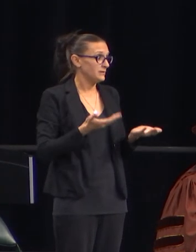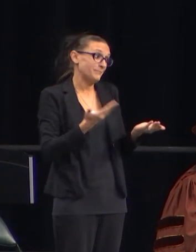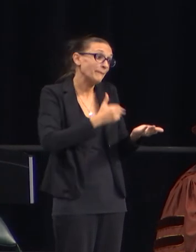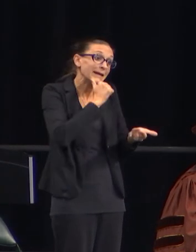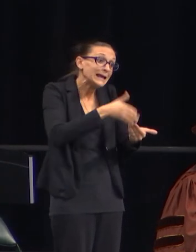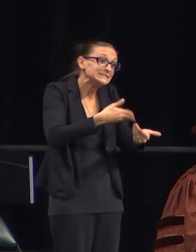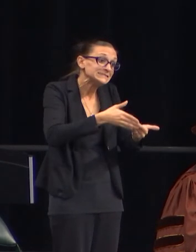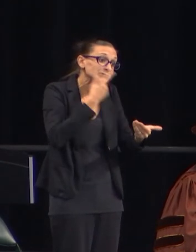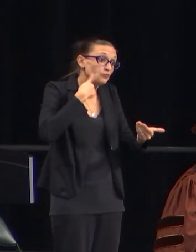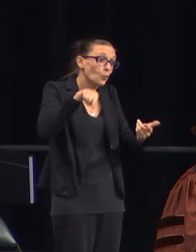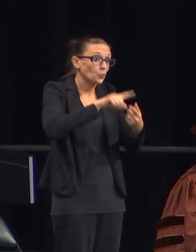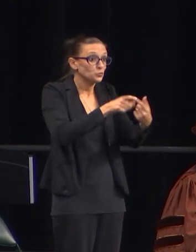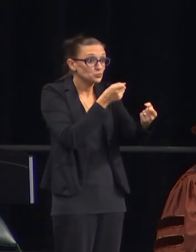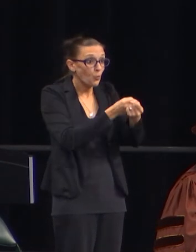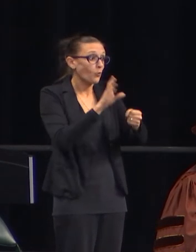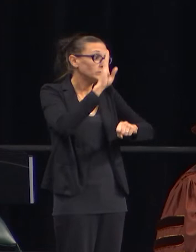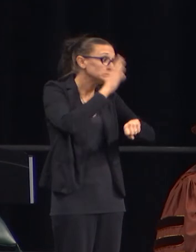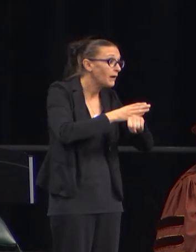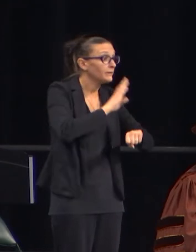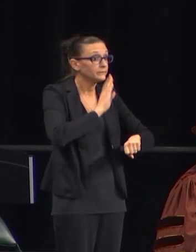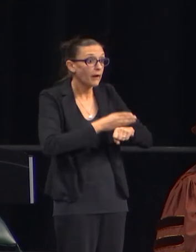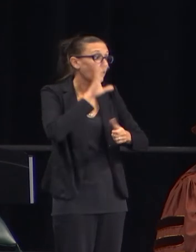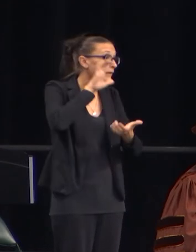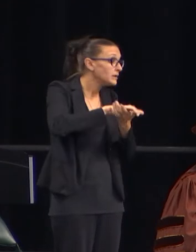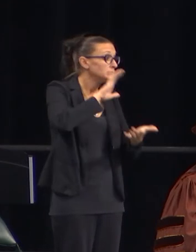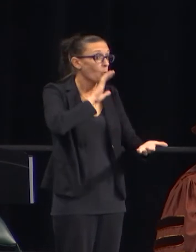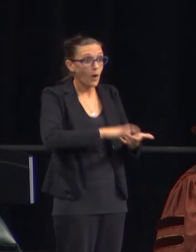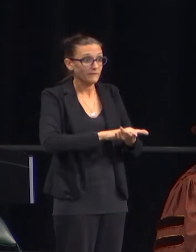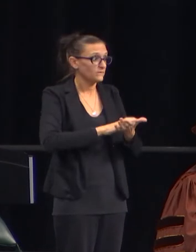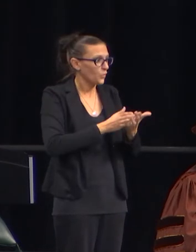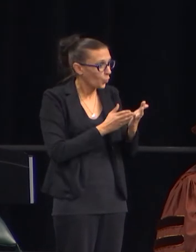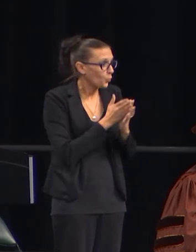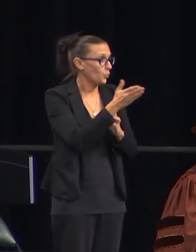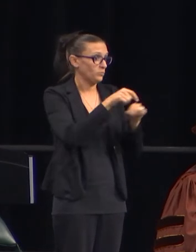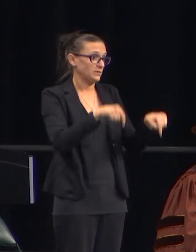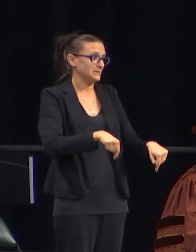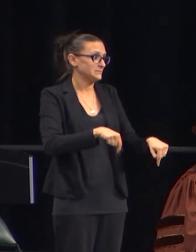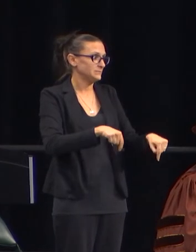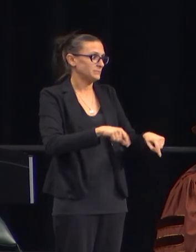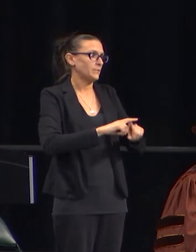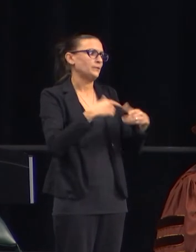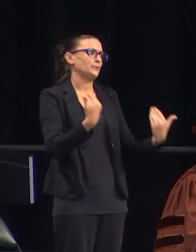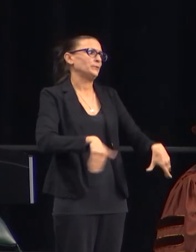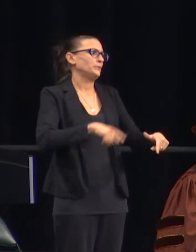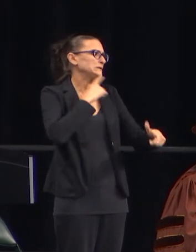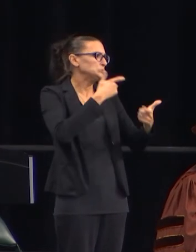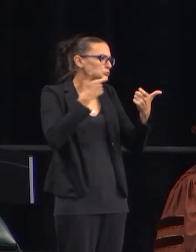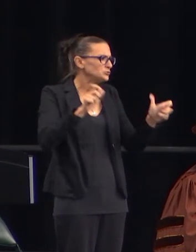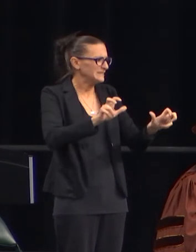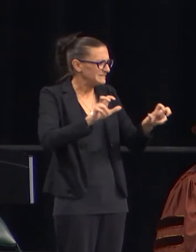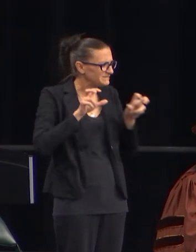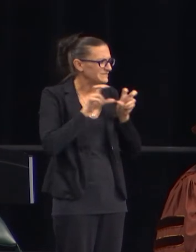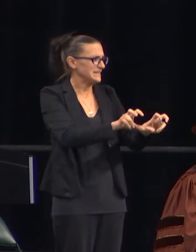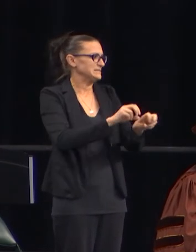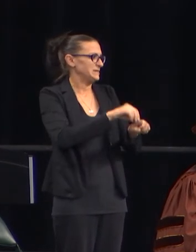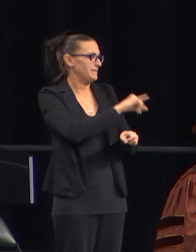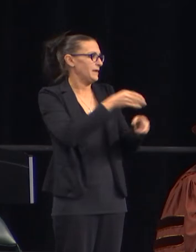for you to support your son or daughter or husband or wife through this, but this is a huge investment in the person you love.